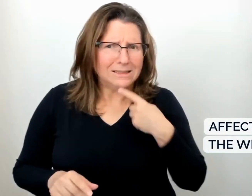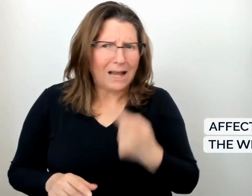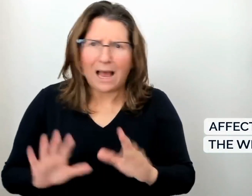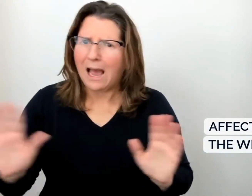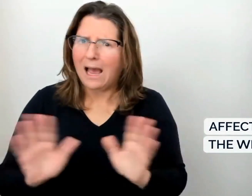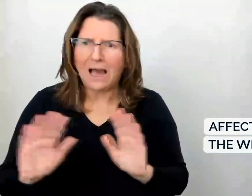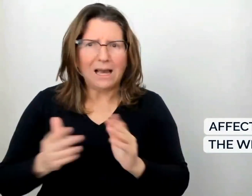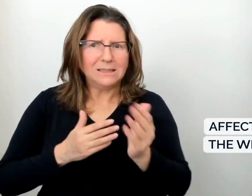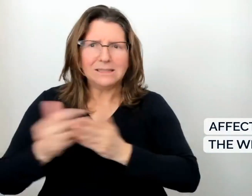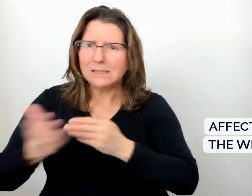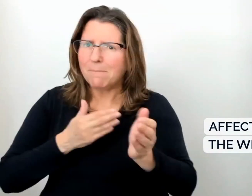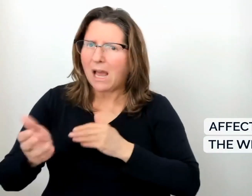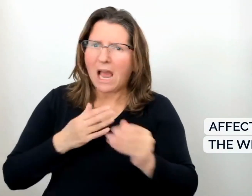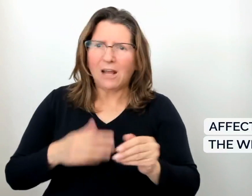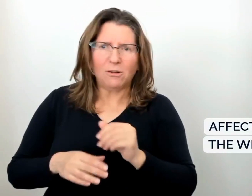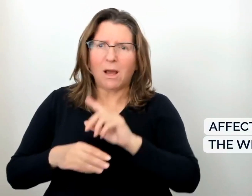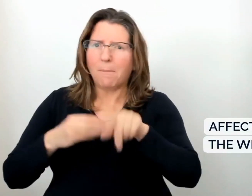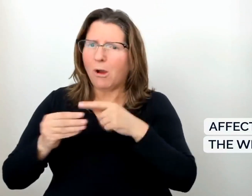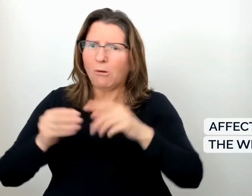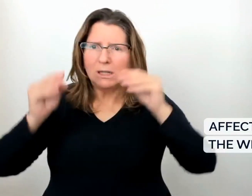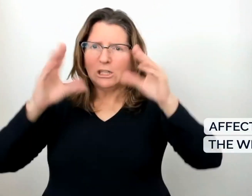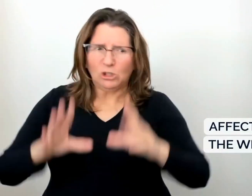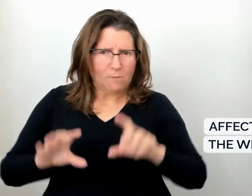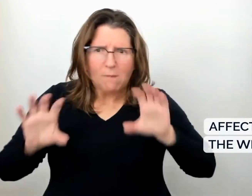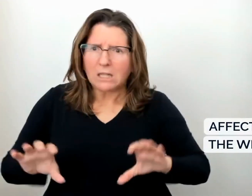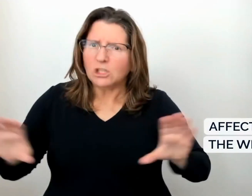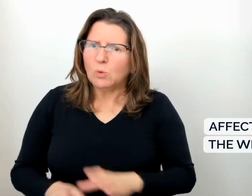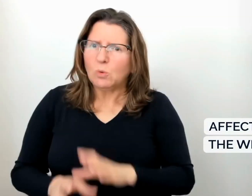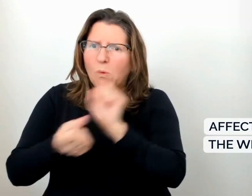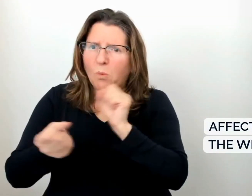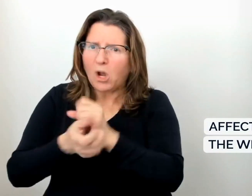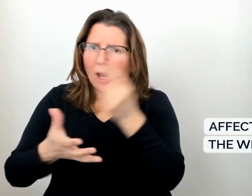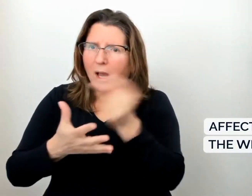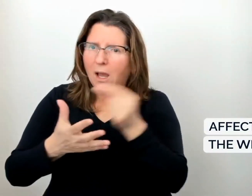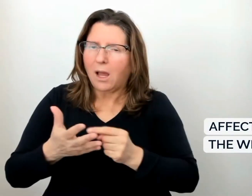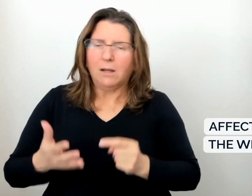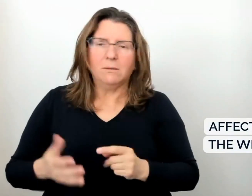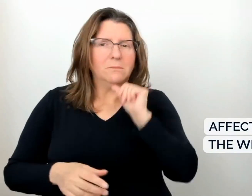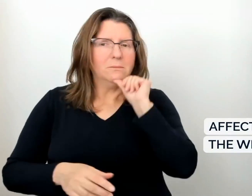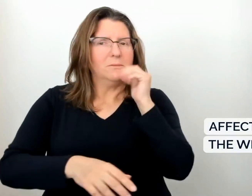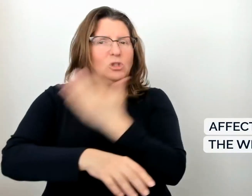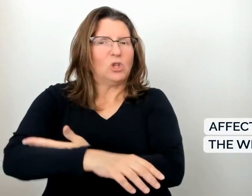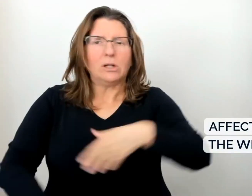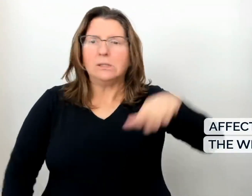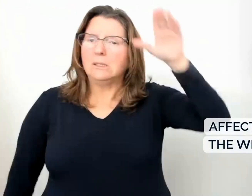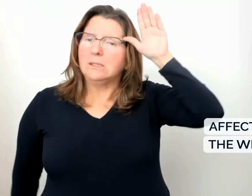I would get on her, and tell her that it didn't matter how she felt about her teachers, she still had to do her schoolwork.